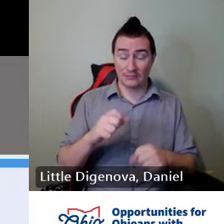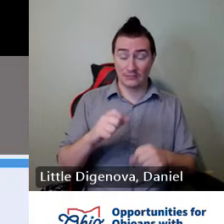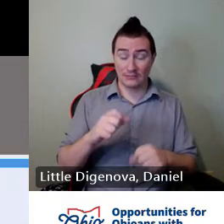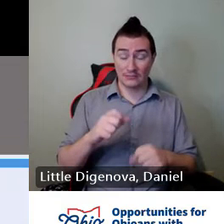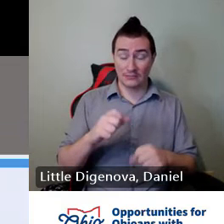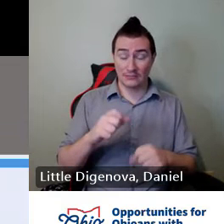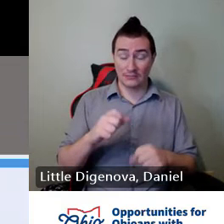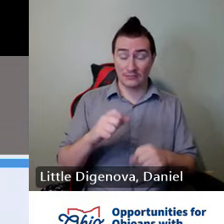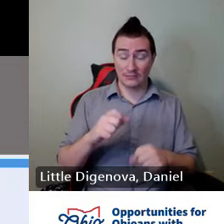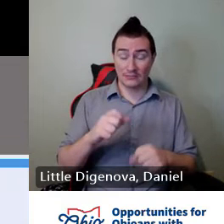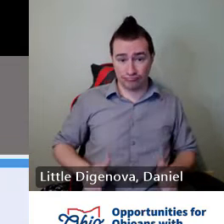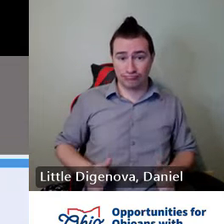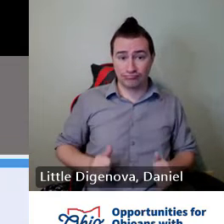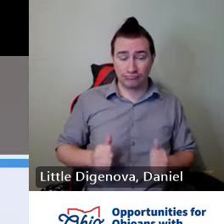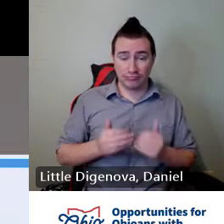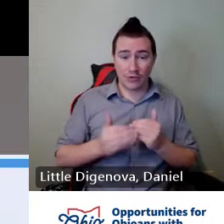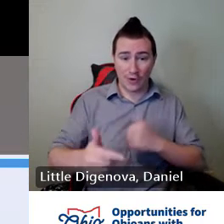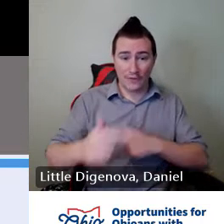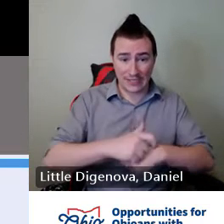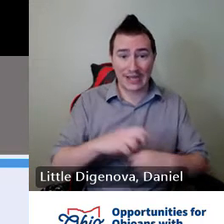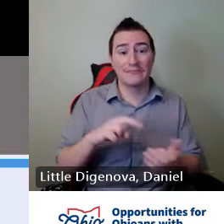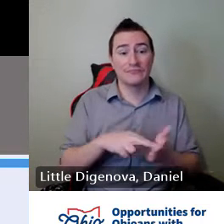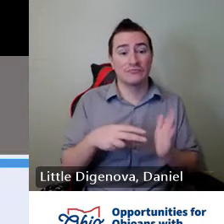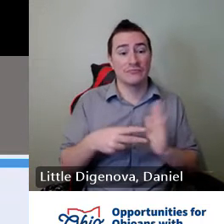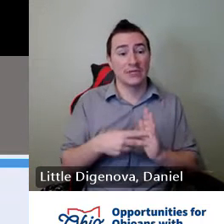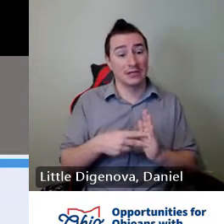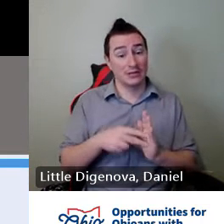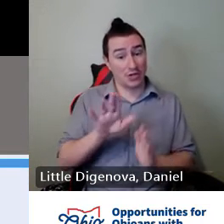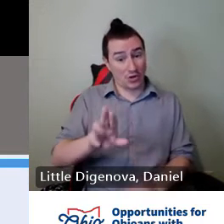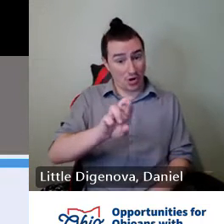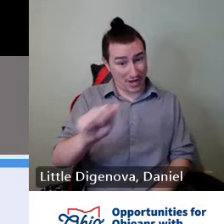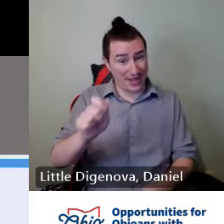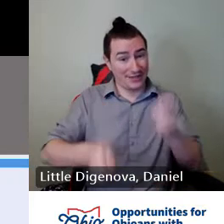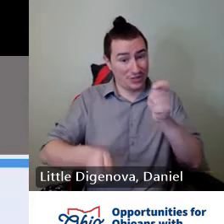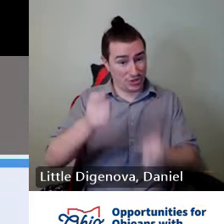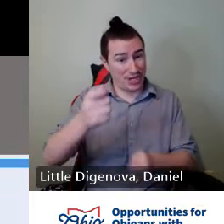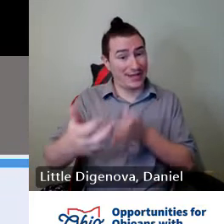accommodation may change. What this means when an employer is providing a reasonable